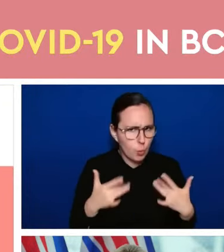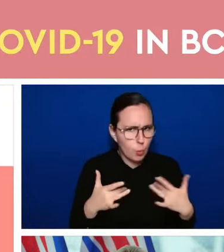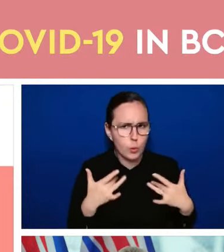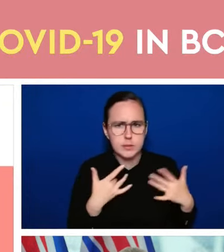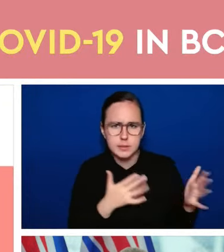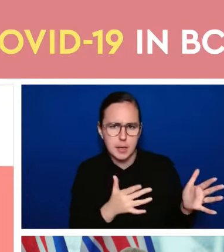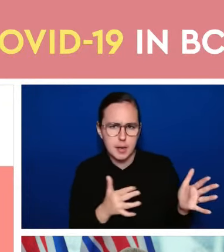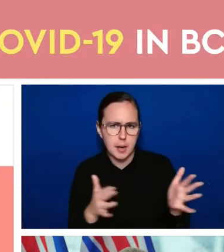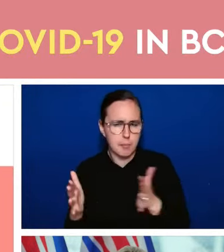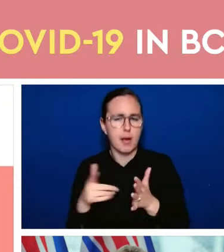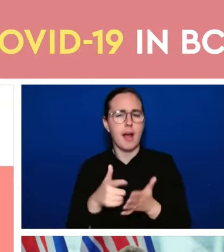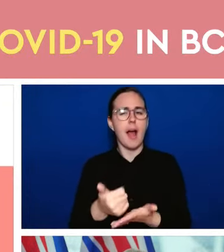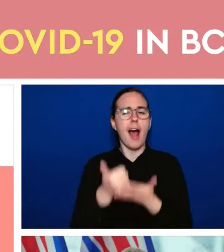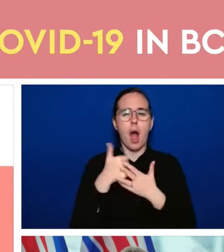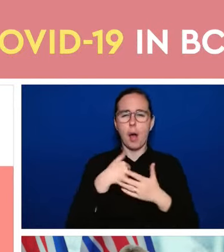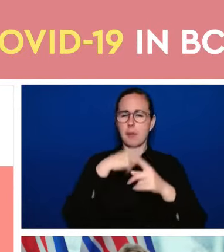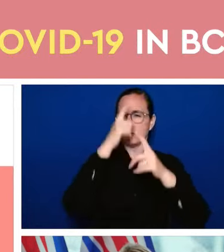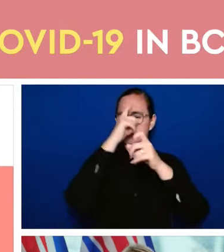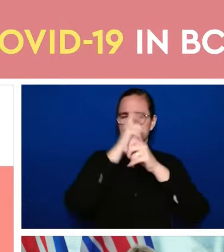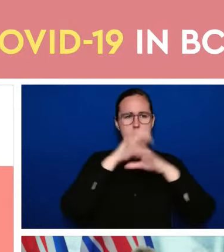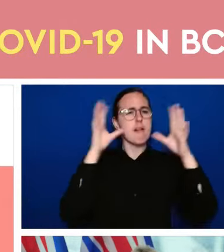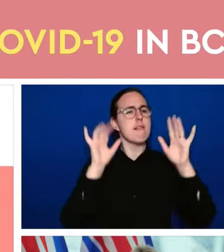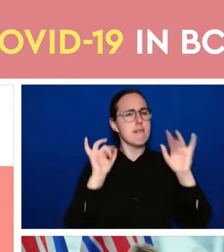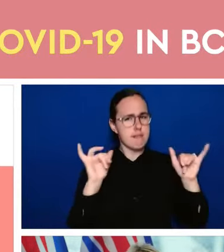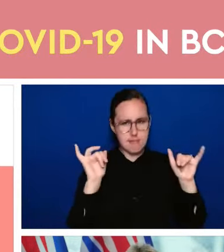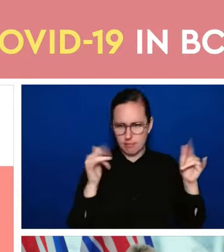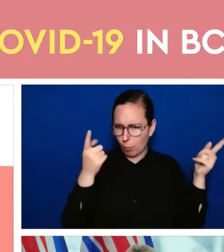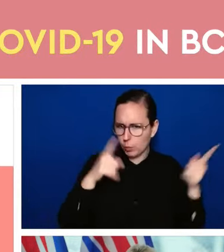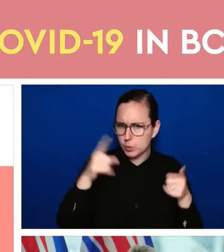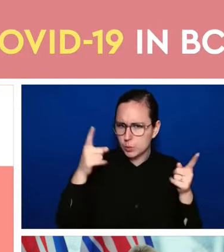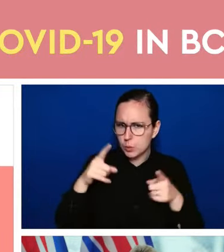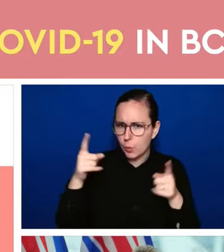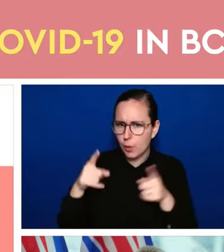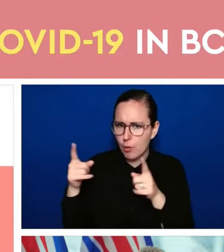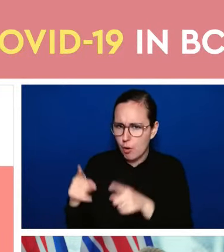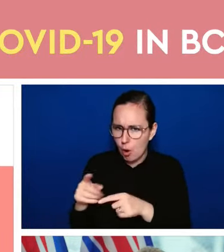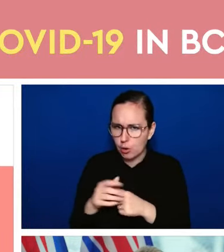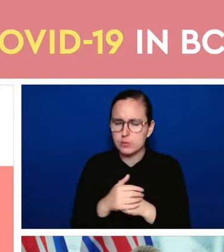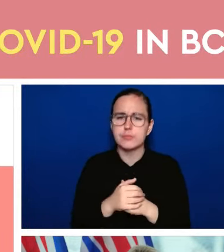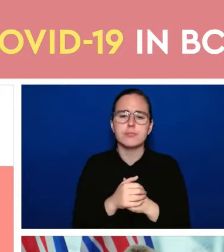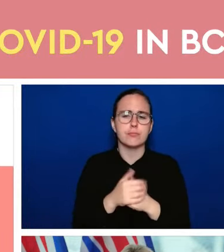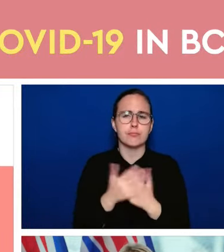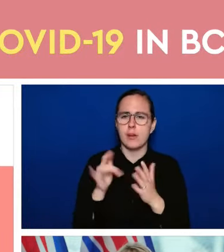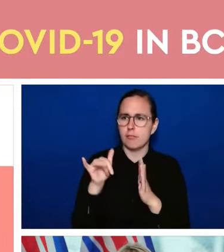the trends that are happening I talked a little bit about the one zero surveillance study that